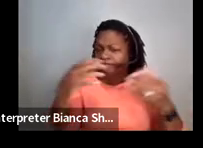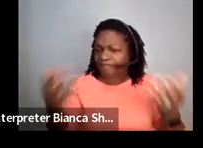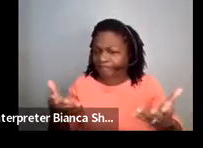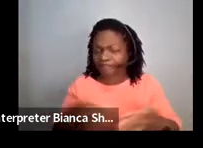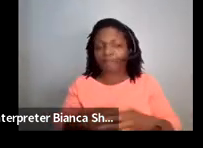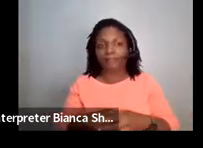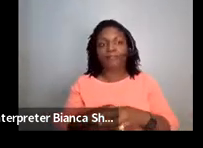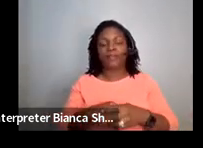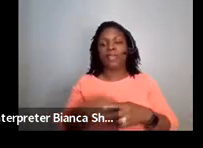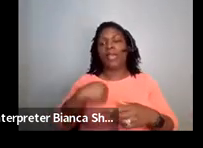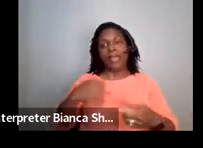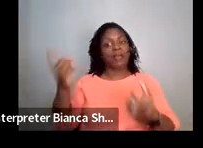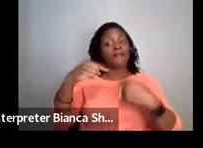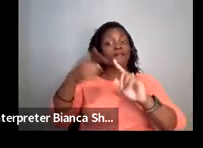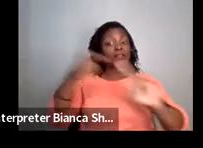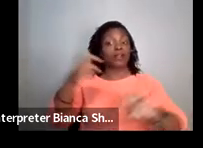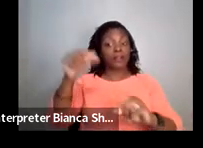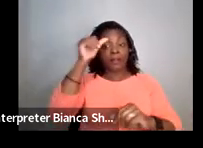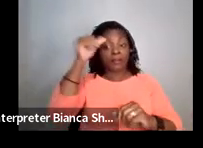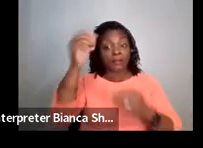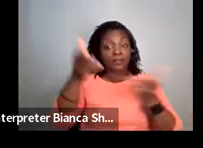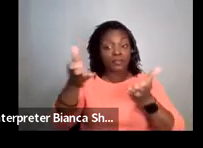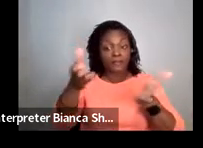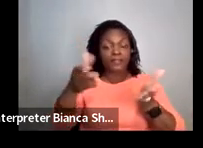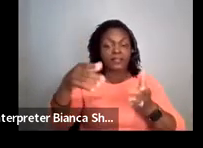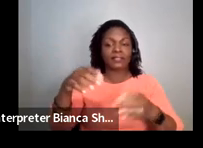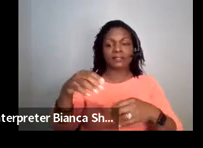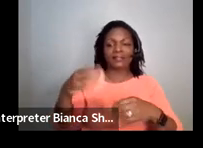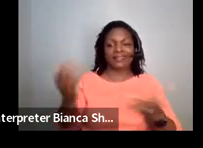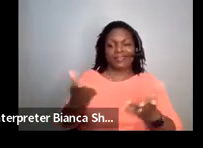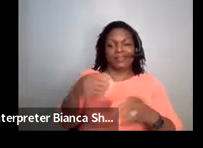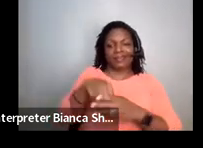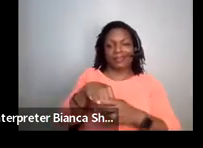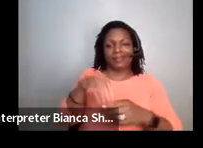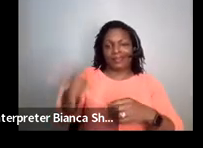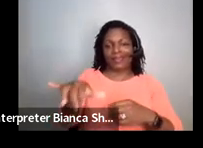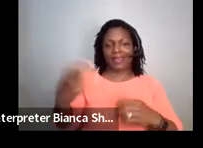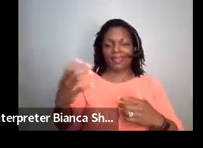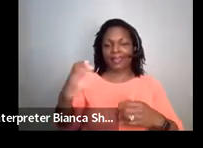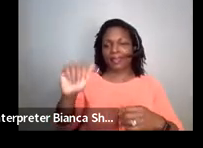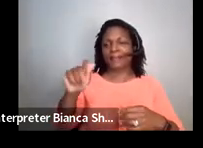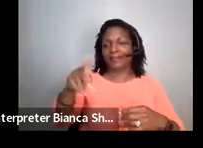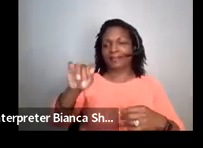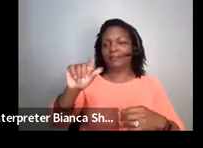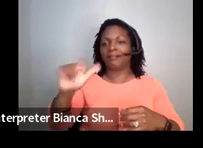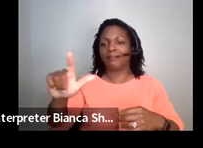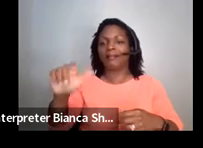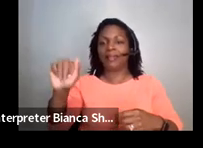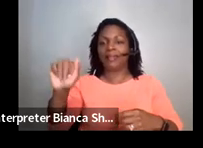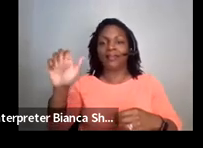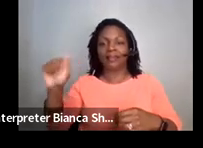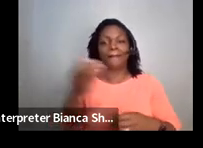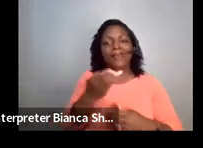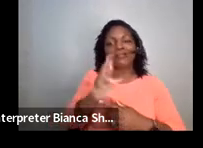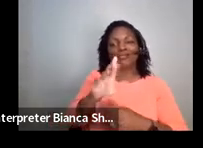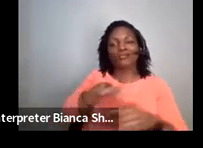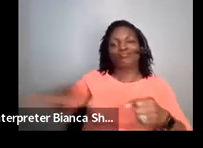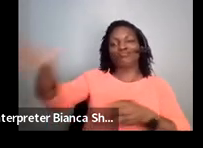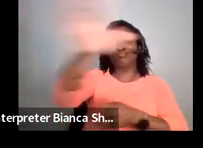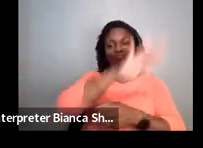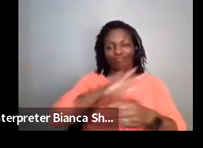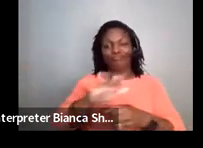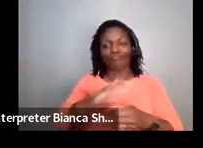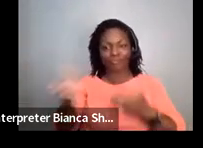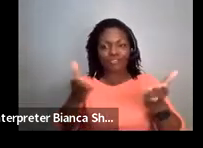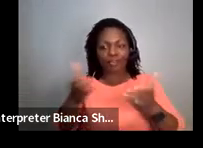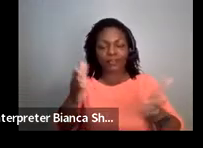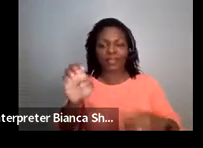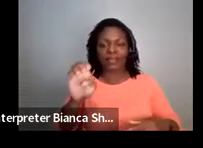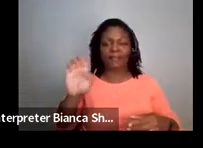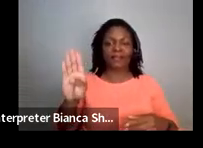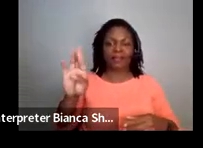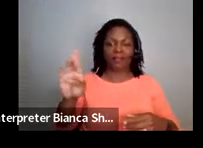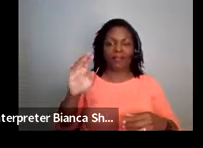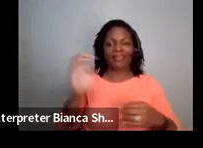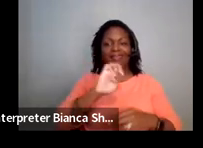I do come from alzheimer's services of the capital area, and we are a nonprofit located in the greater bat route area that service Our Ebr parish as well as 10 other parishes around